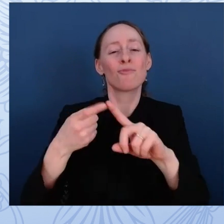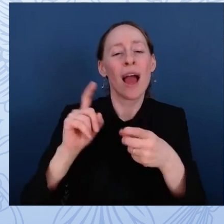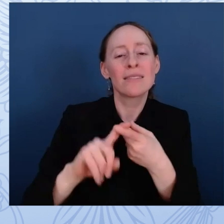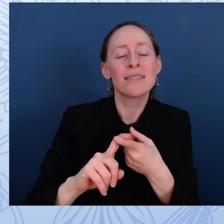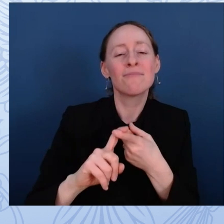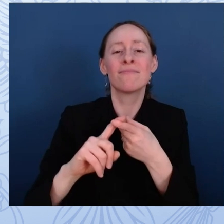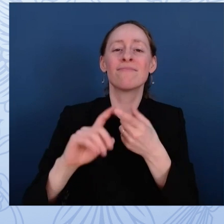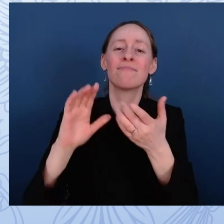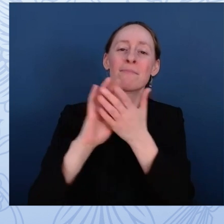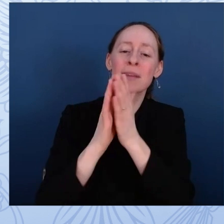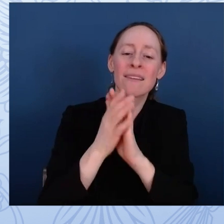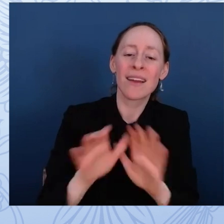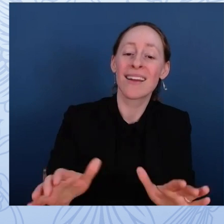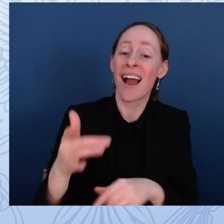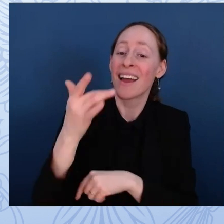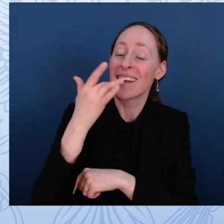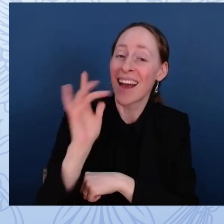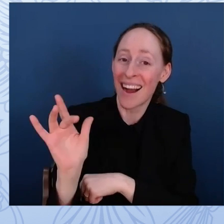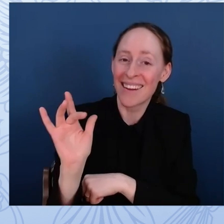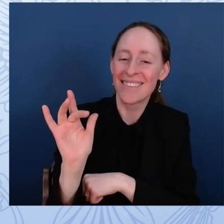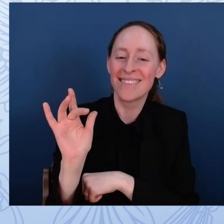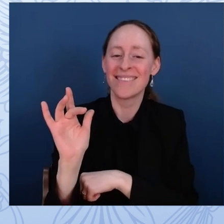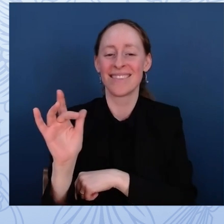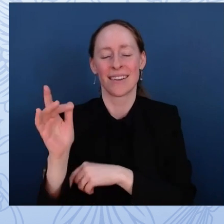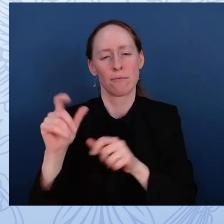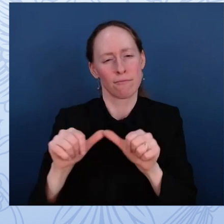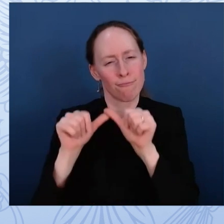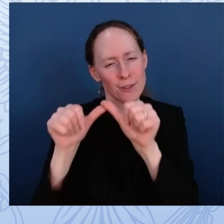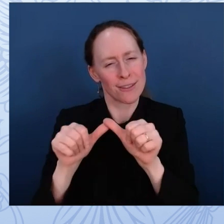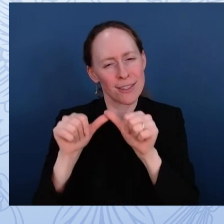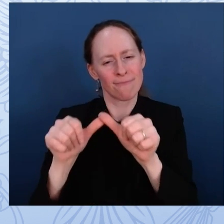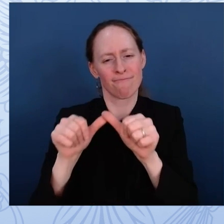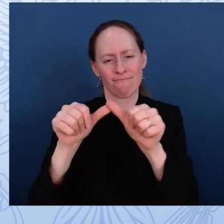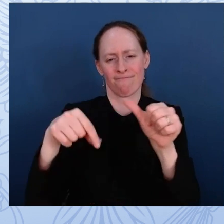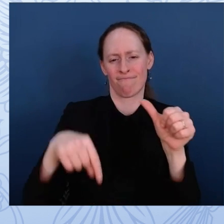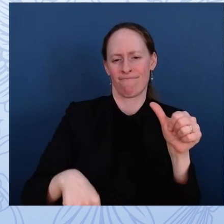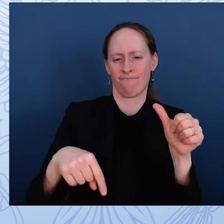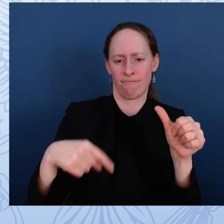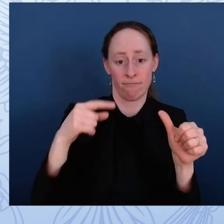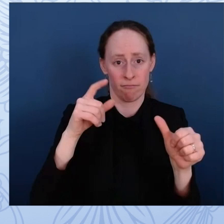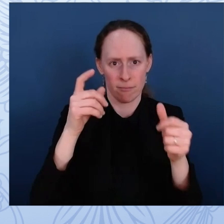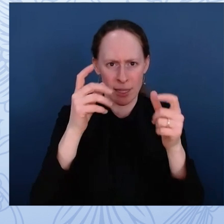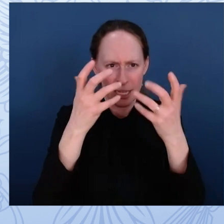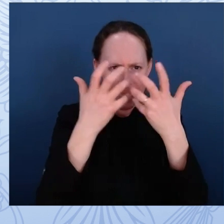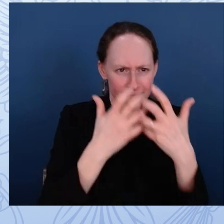has been thoroughly planned by an incredible team of people from across our government.